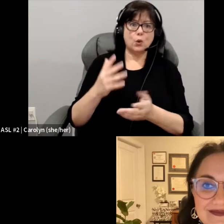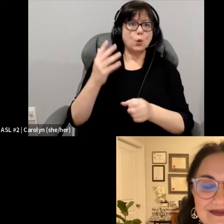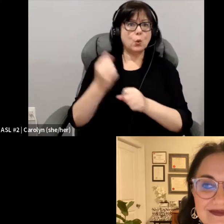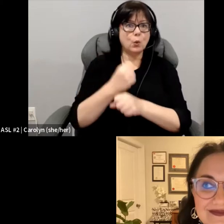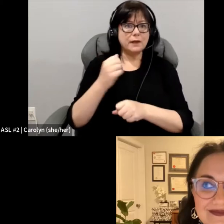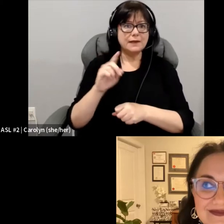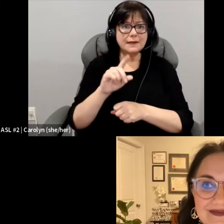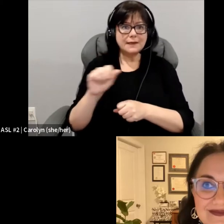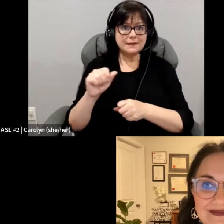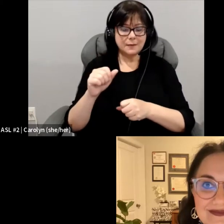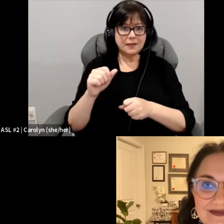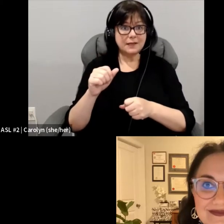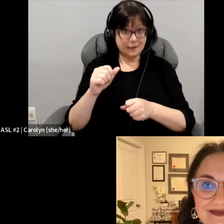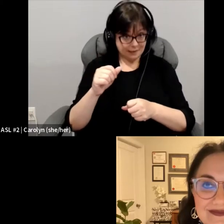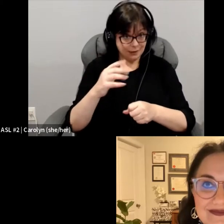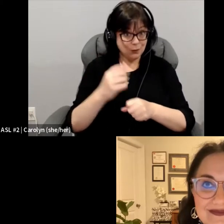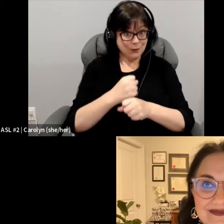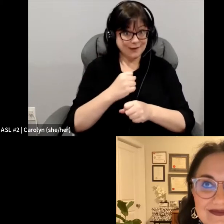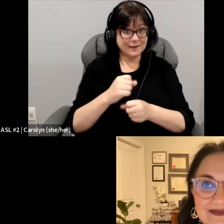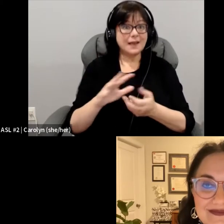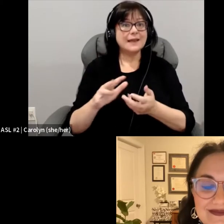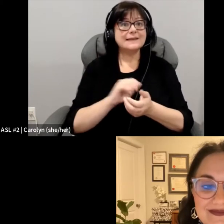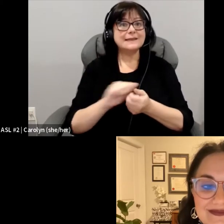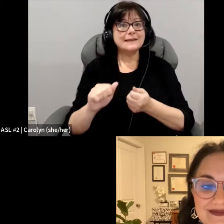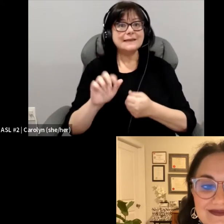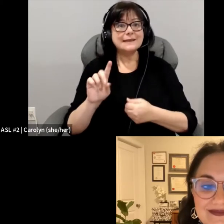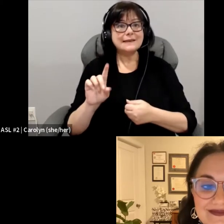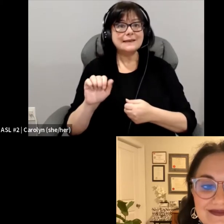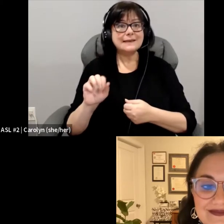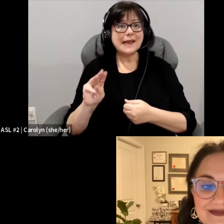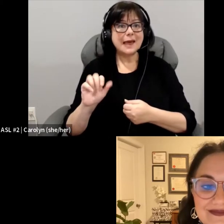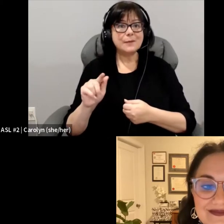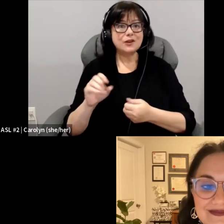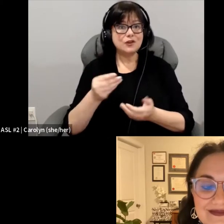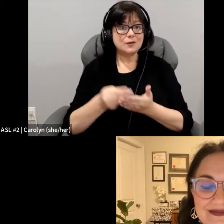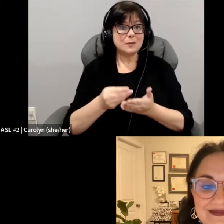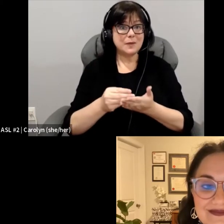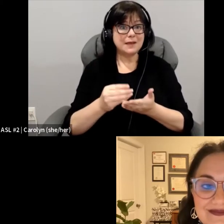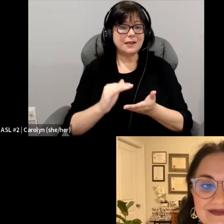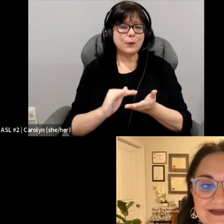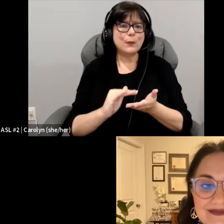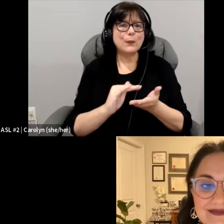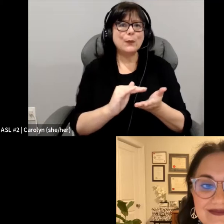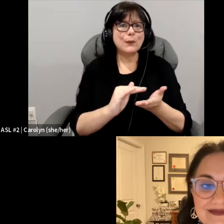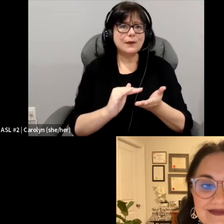THE NEED FOR CREATIVE APPROACHES TO CHALLENGE THIS AT THE TRIBUNAL AND NOT TO YIELD AS YOU